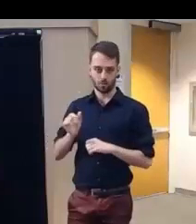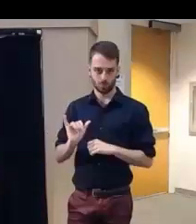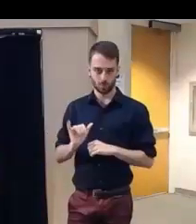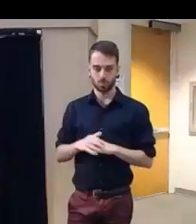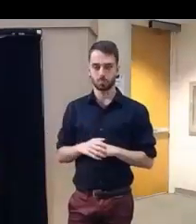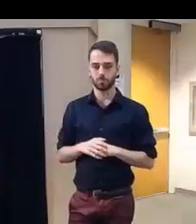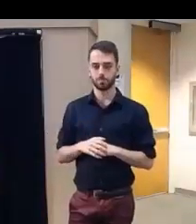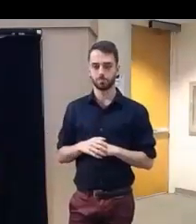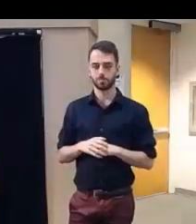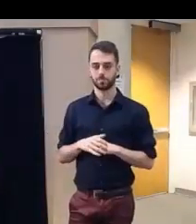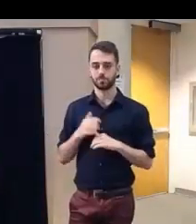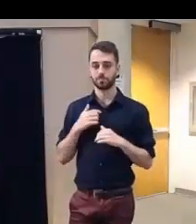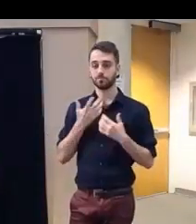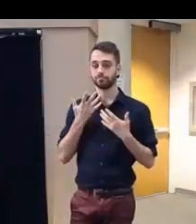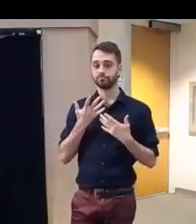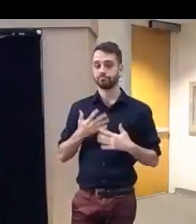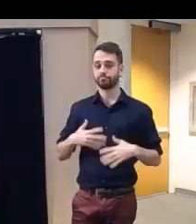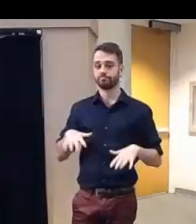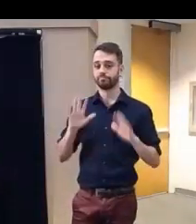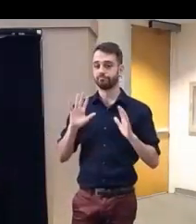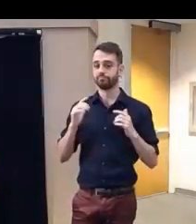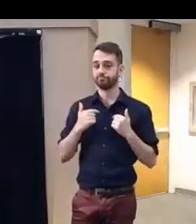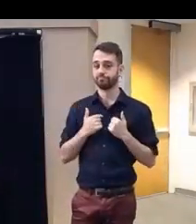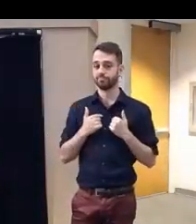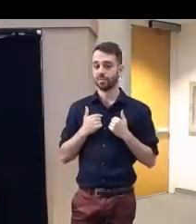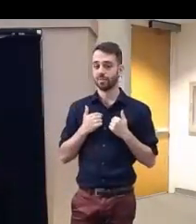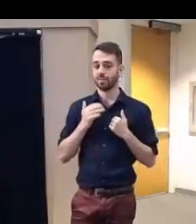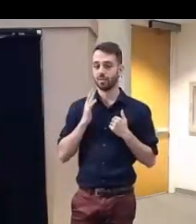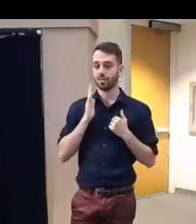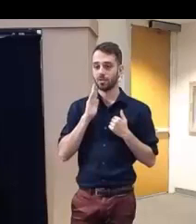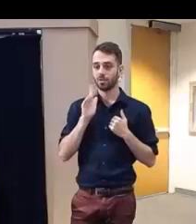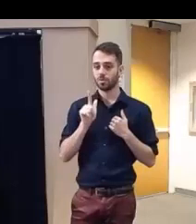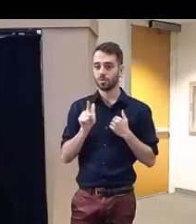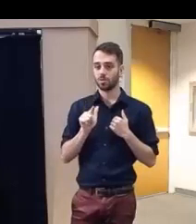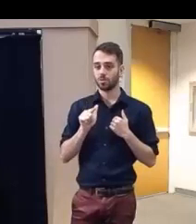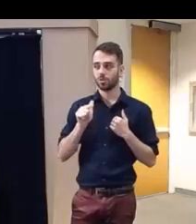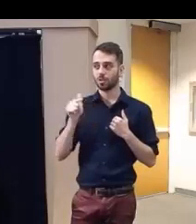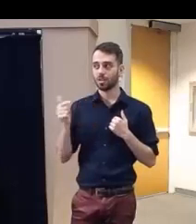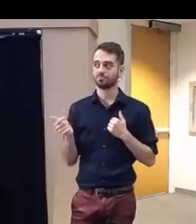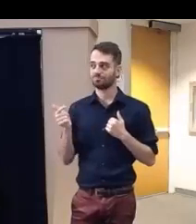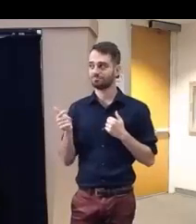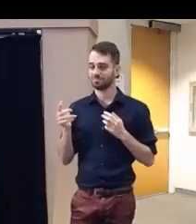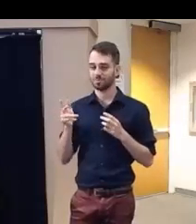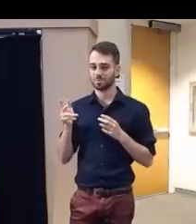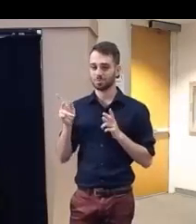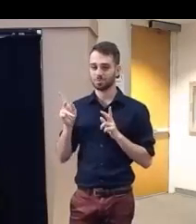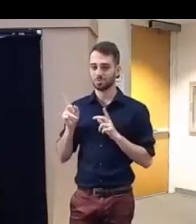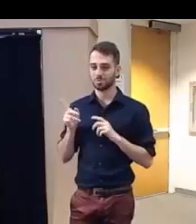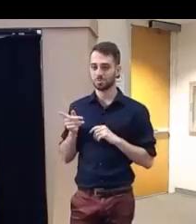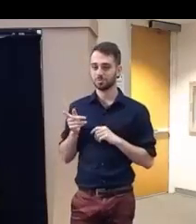so with that I will move on to the next piece that I'm talking about which is uh a project